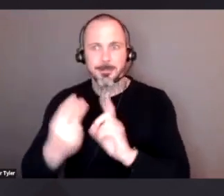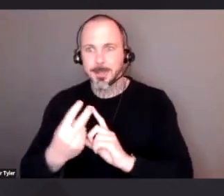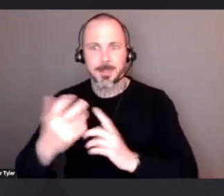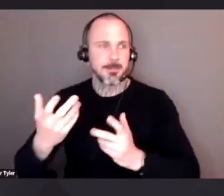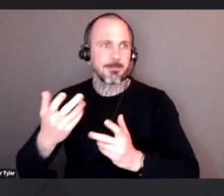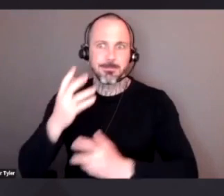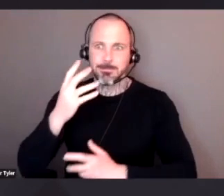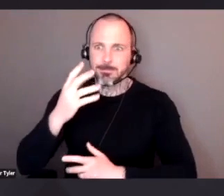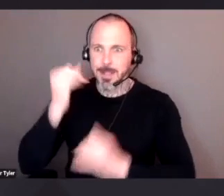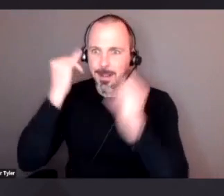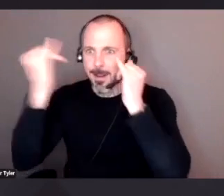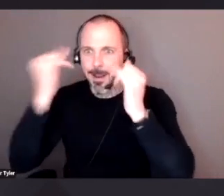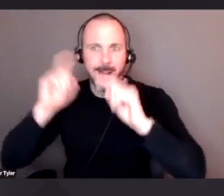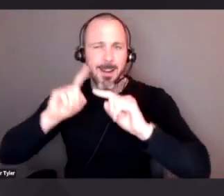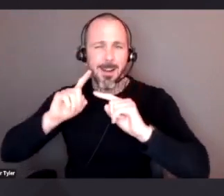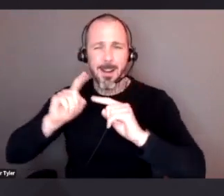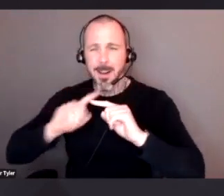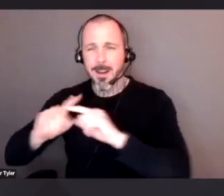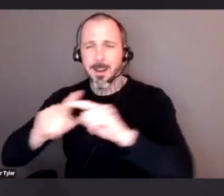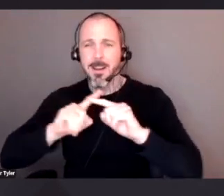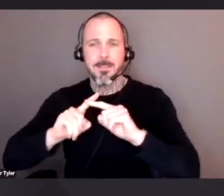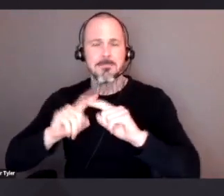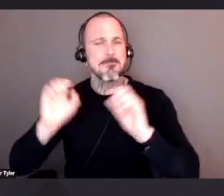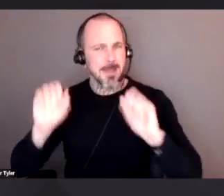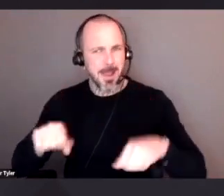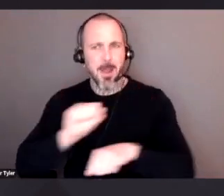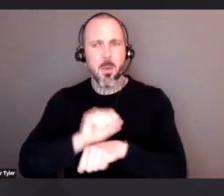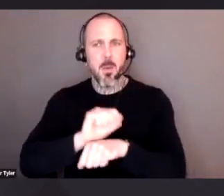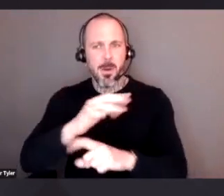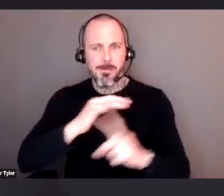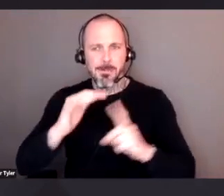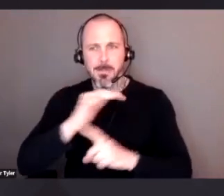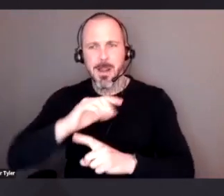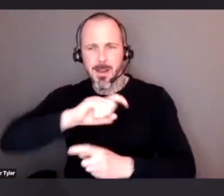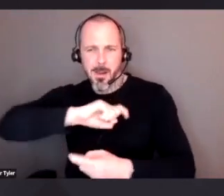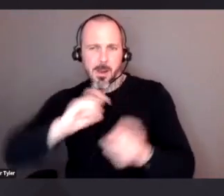A diverse workforce helps organizations to better respond to the needs of their market